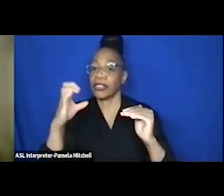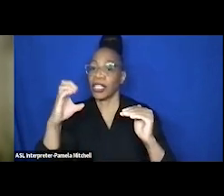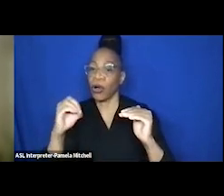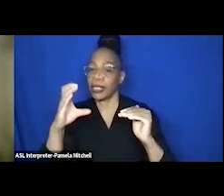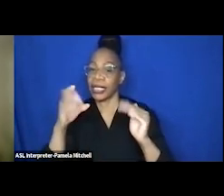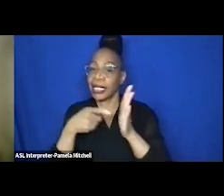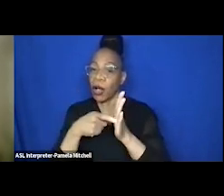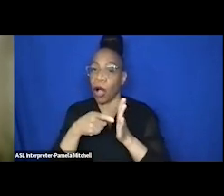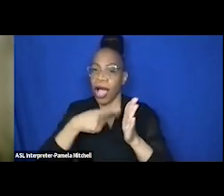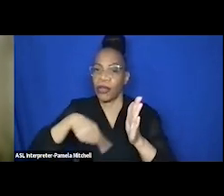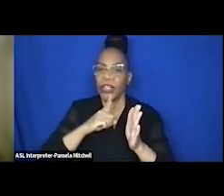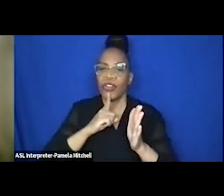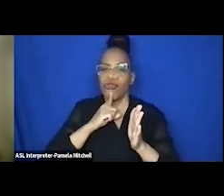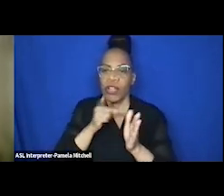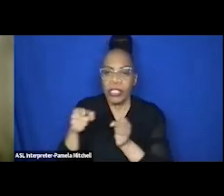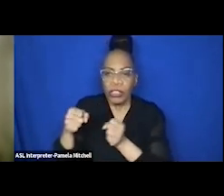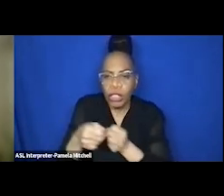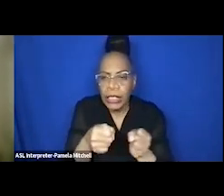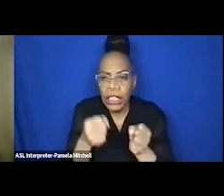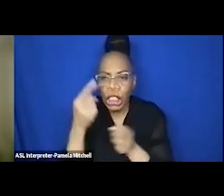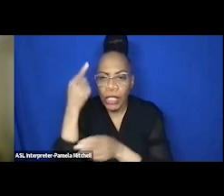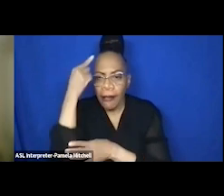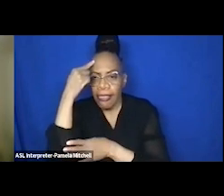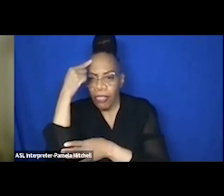and really strategic about the work that we're doing, particularly around SOAR.